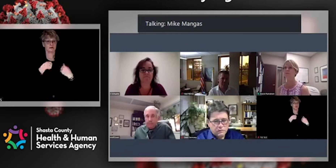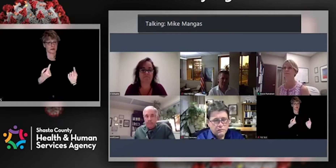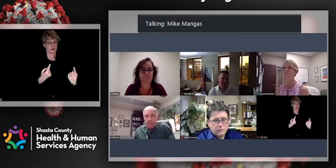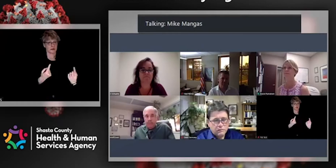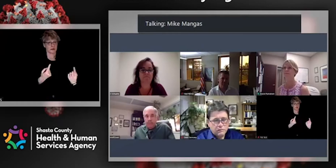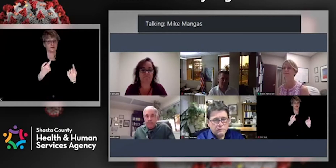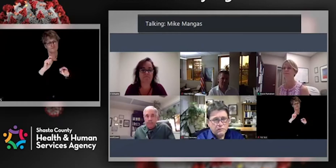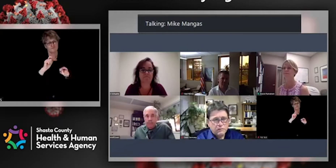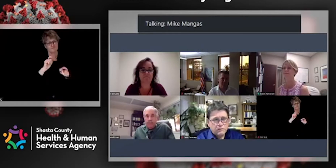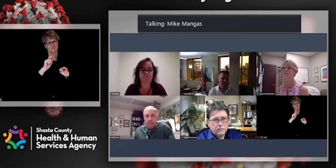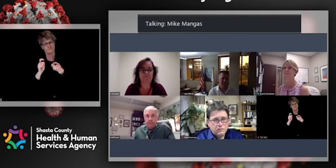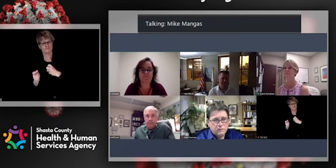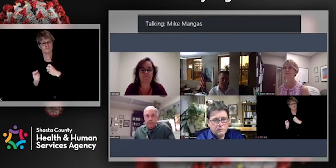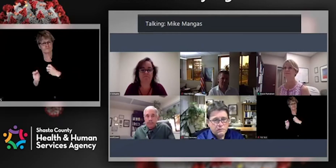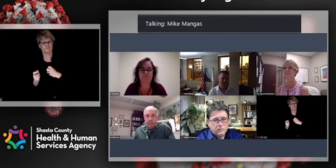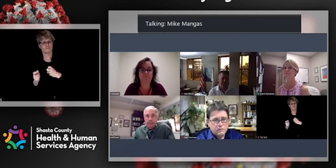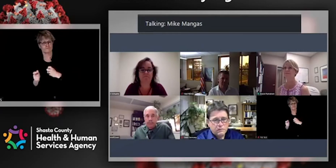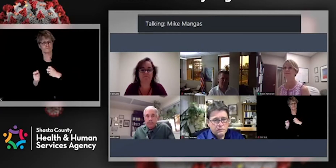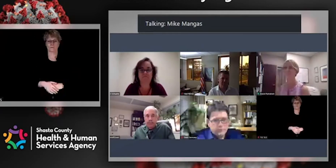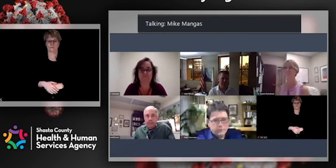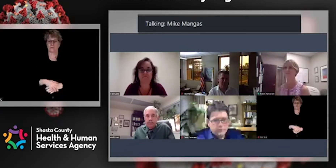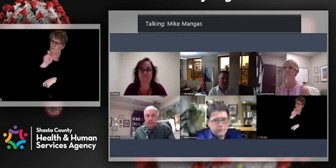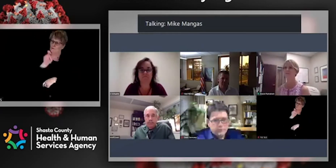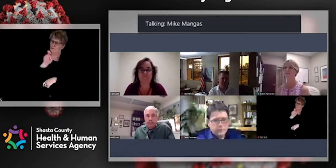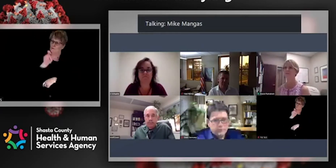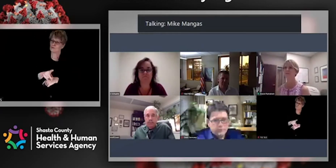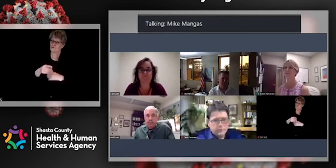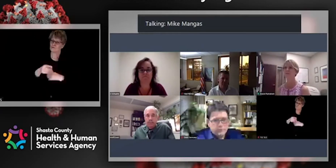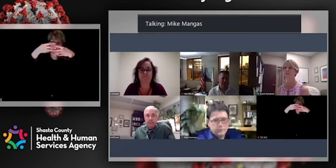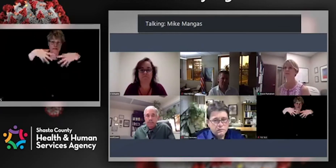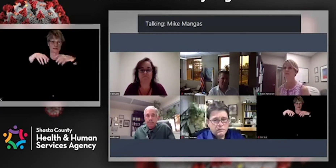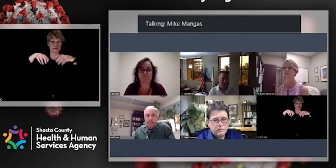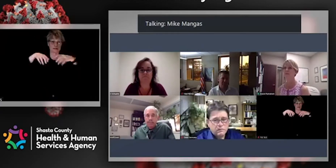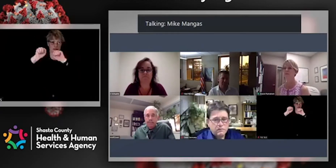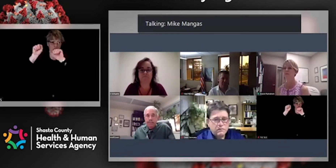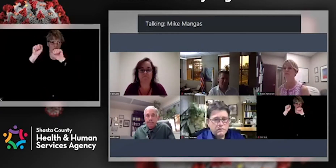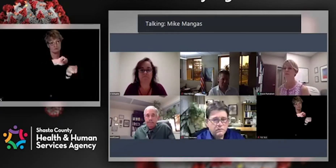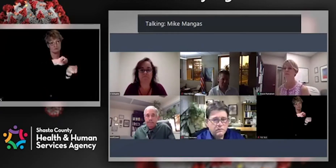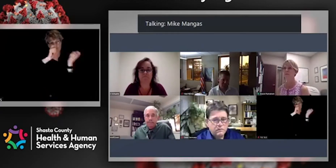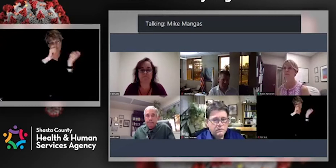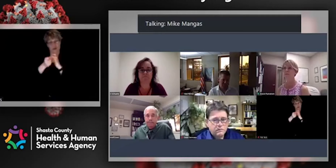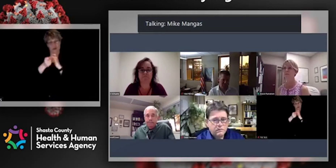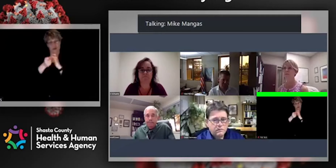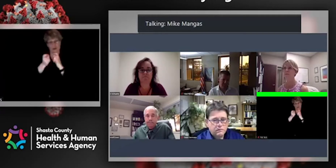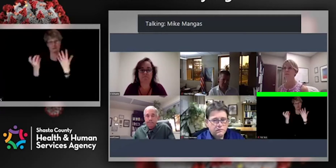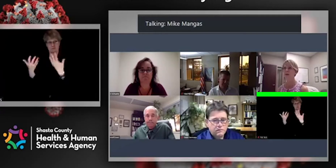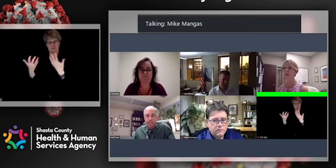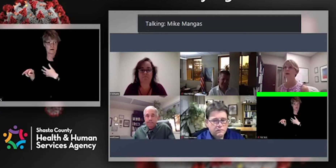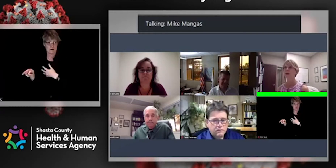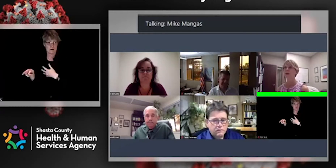Has the move to the tiered system had any effect on Shasta County or is it too early to tell?